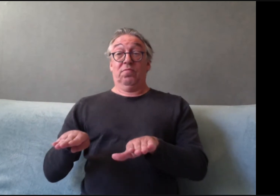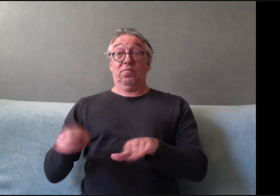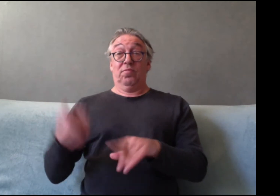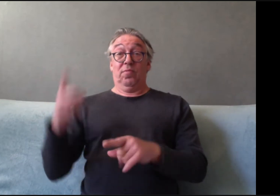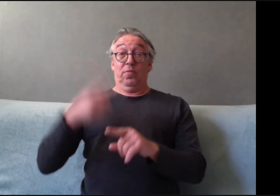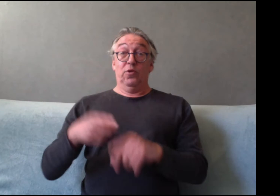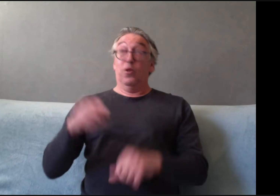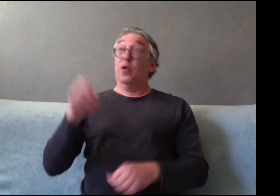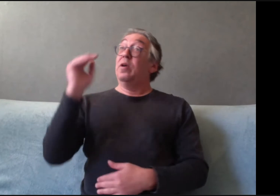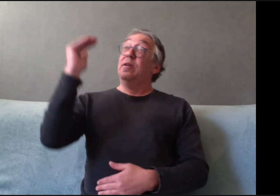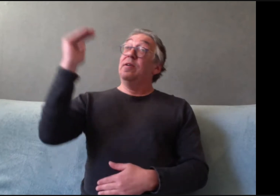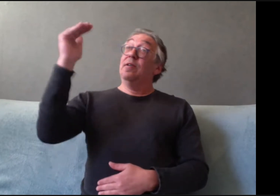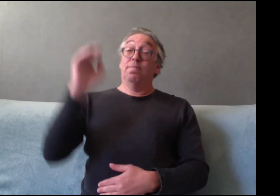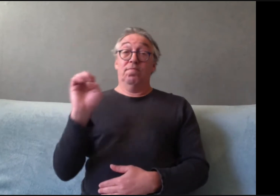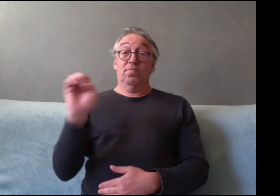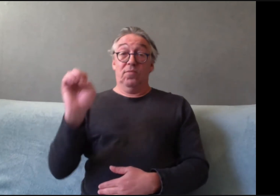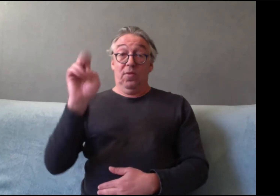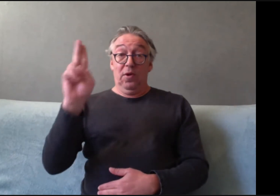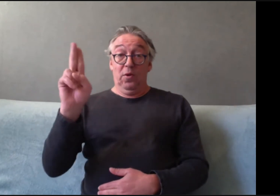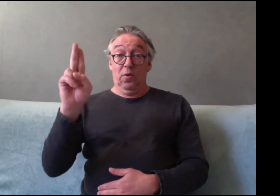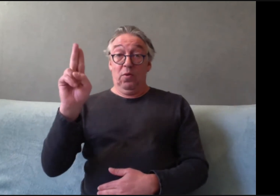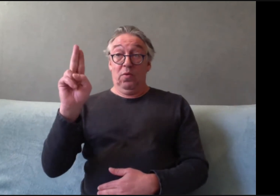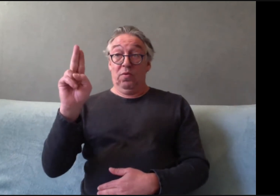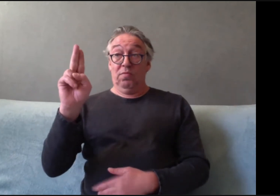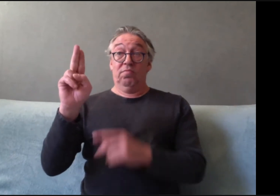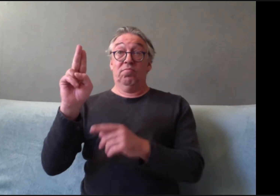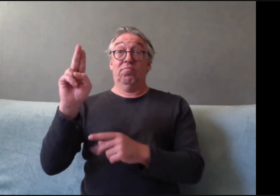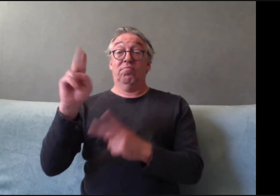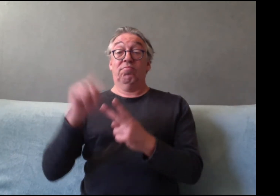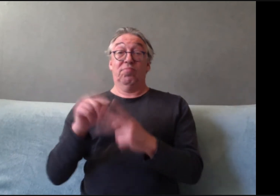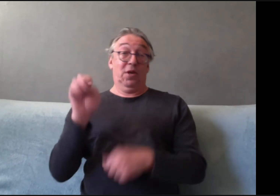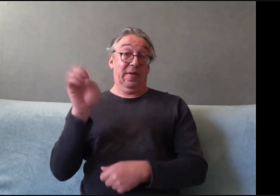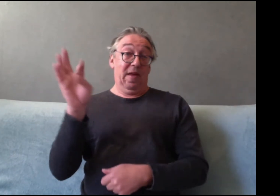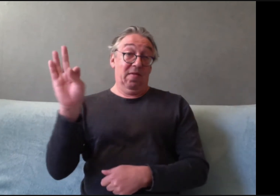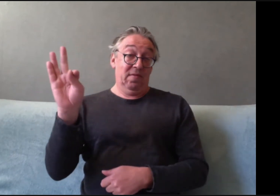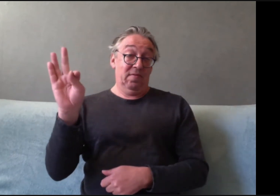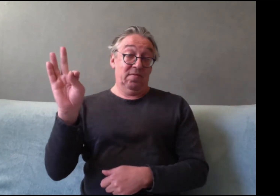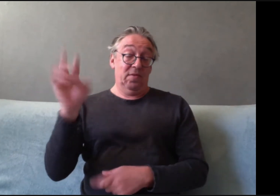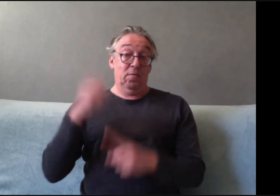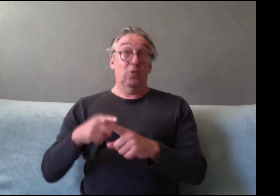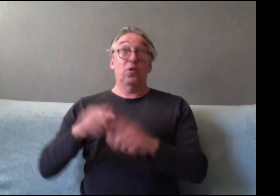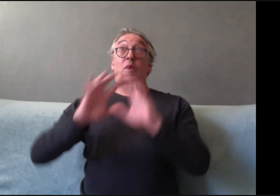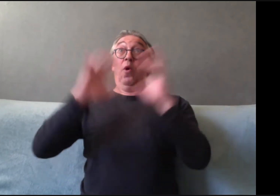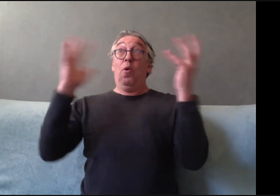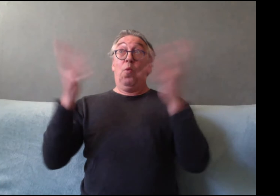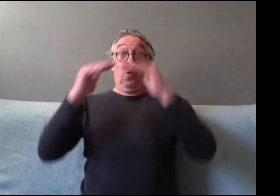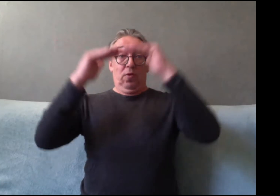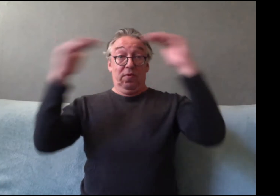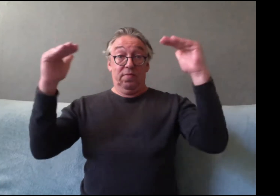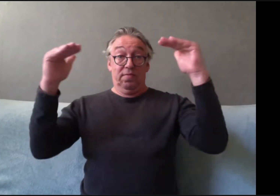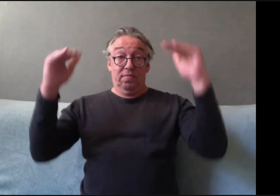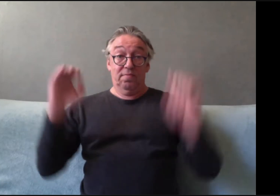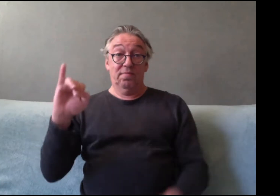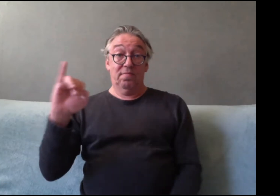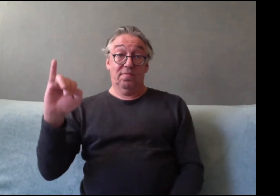together with the international level IDA, we need to start thinking and acting